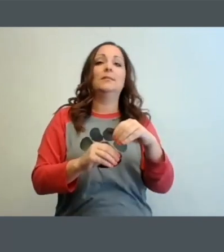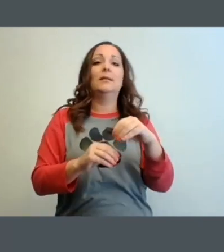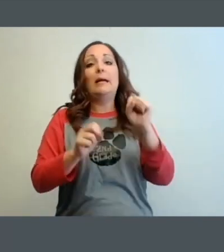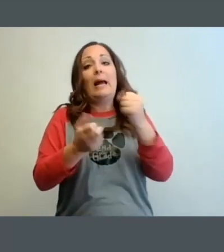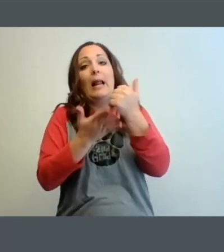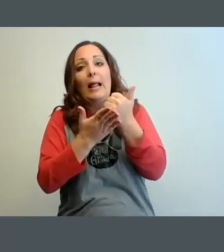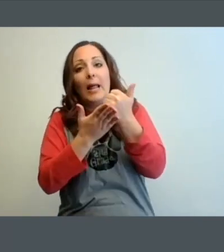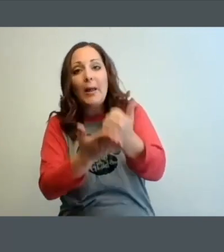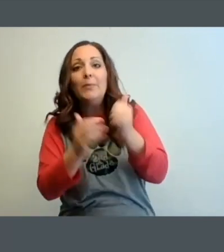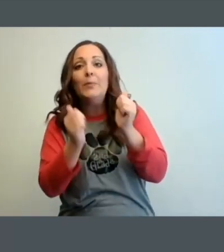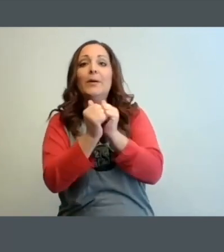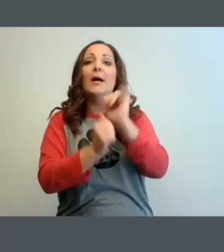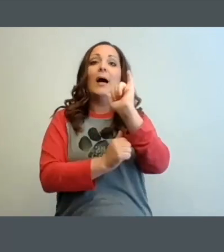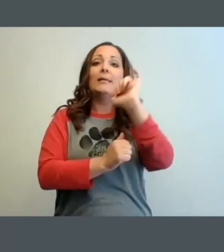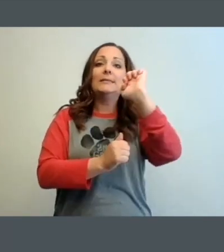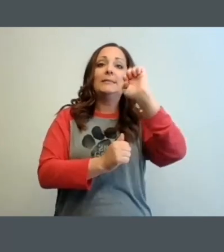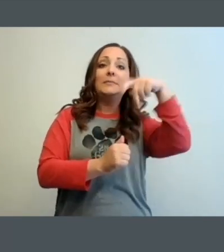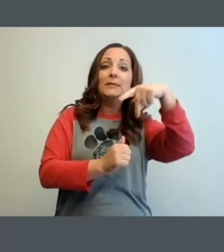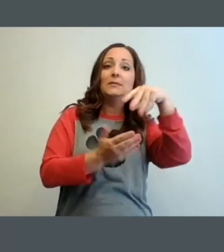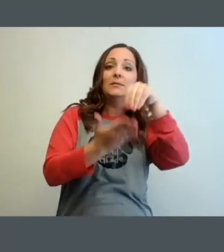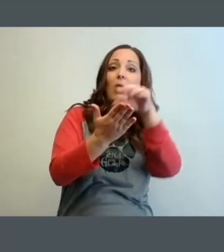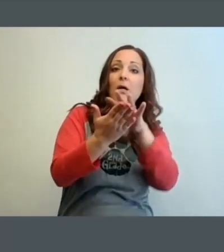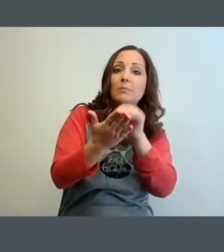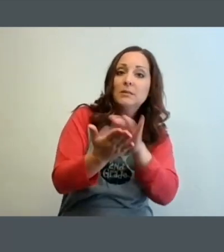So if you decide to use the Assignments feature,